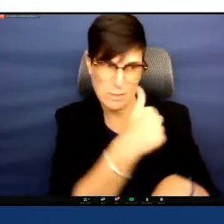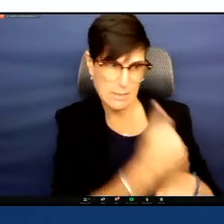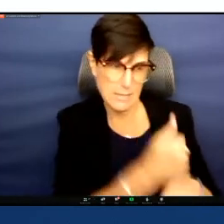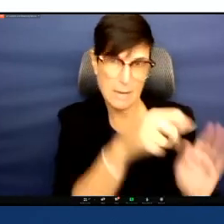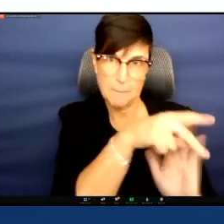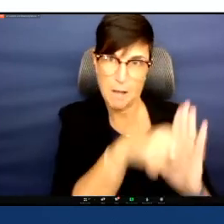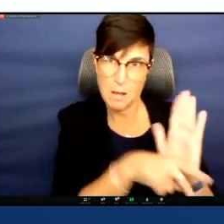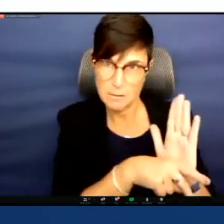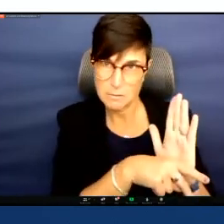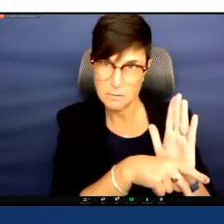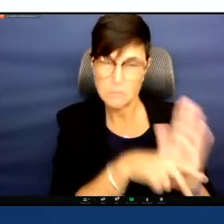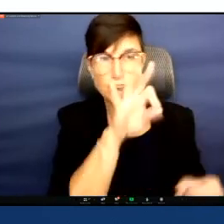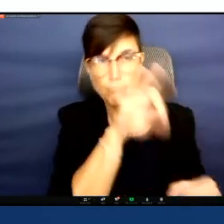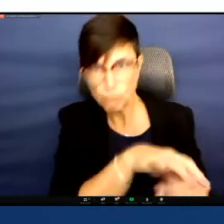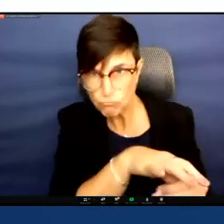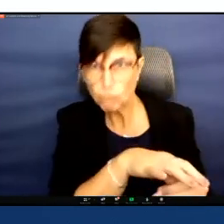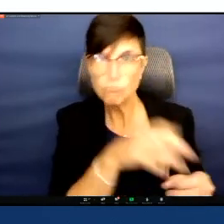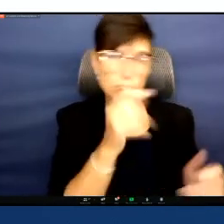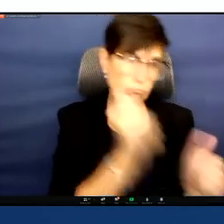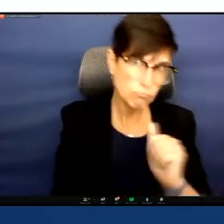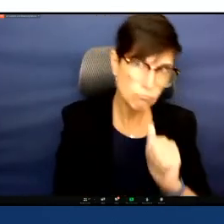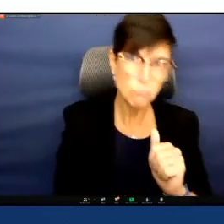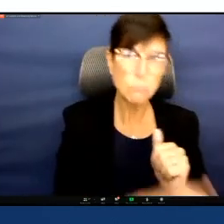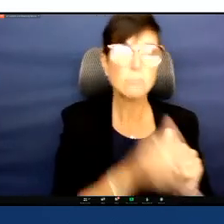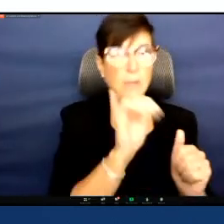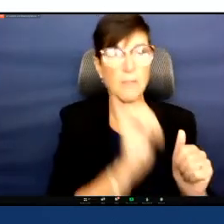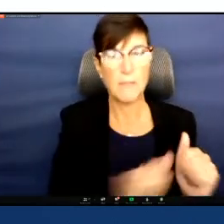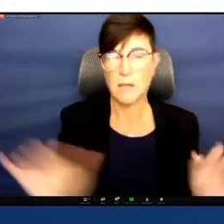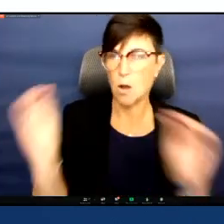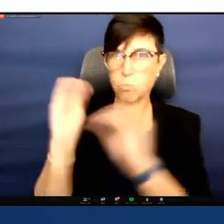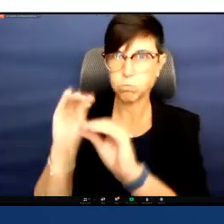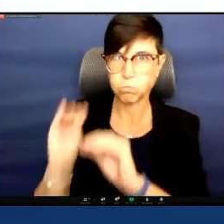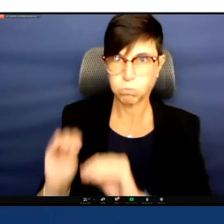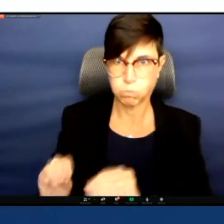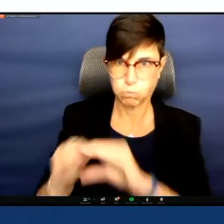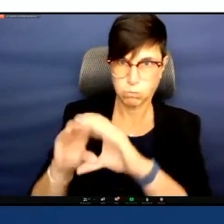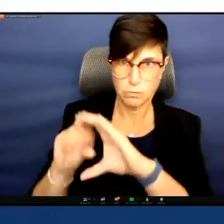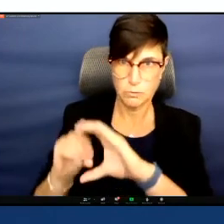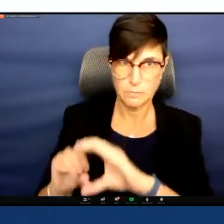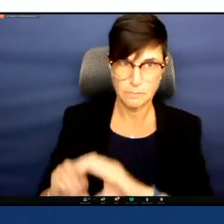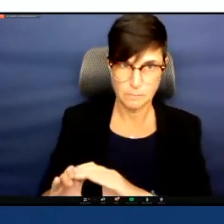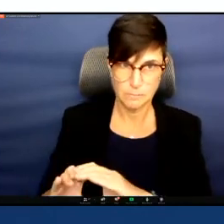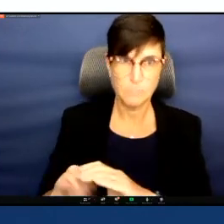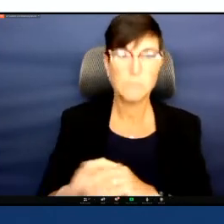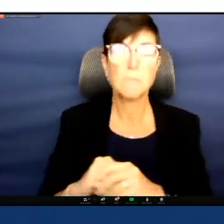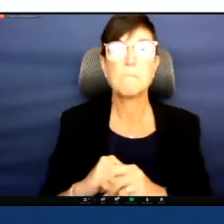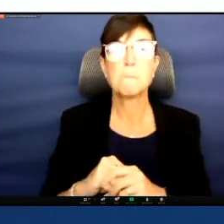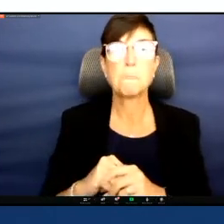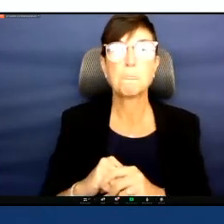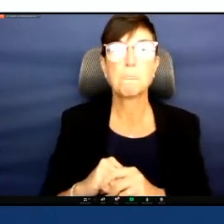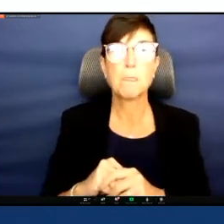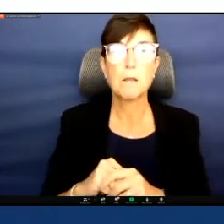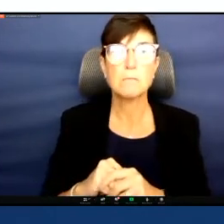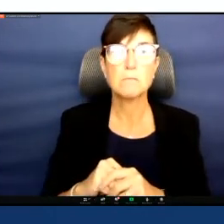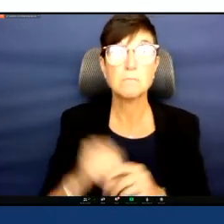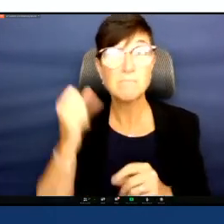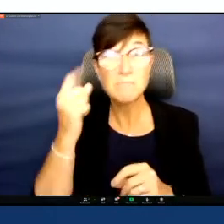needed to prepare a budget under an already tight timeline, it is not a very effective process for developing policies It may be more useful